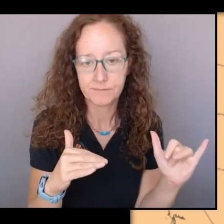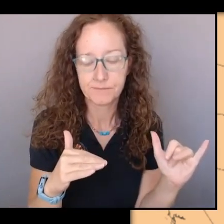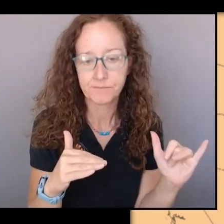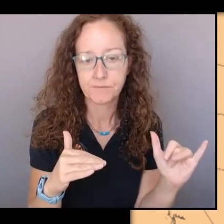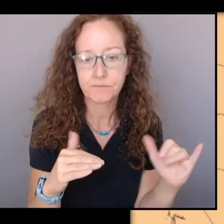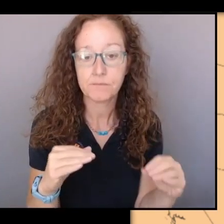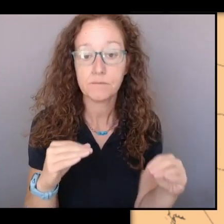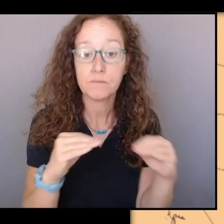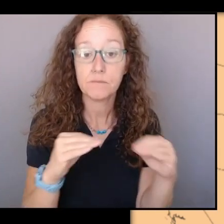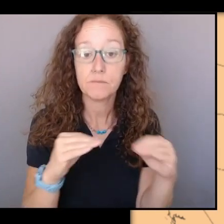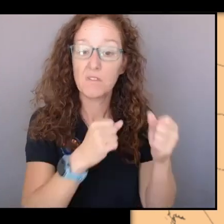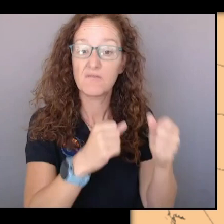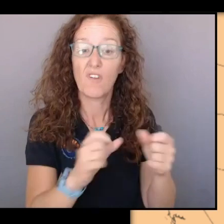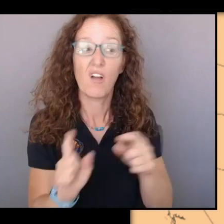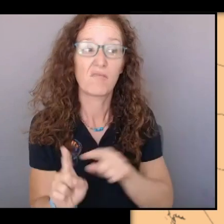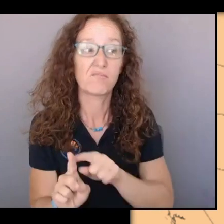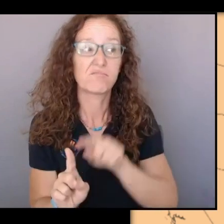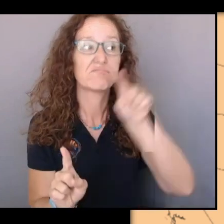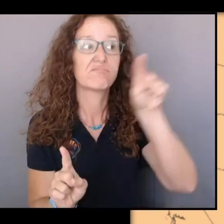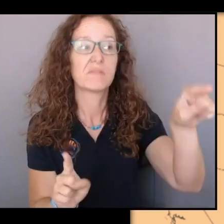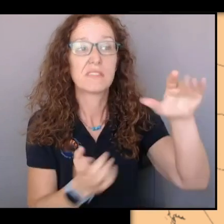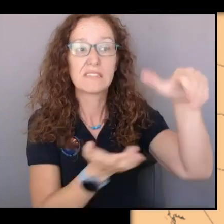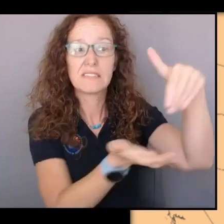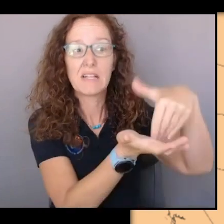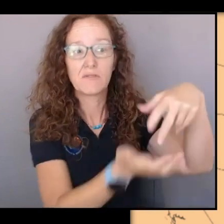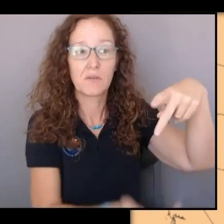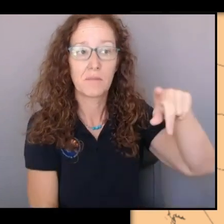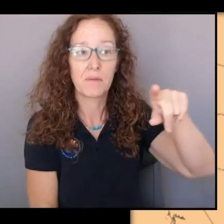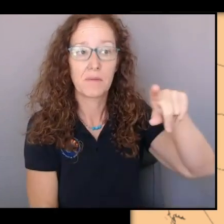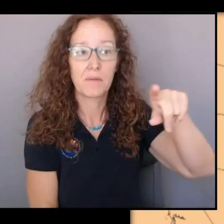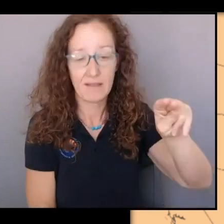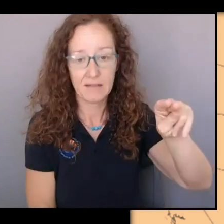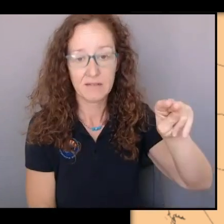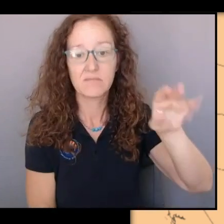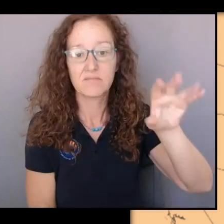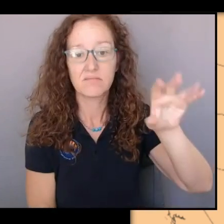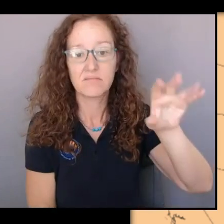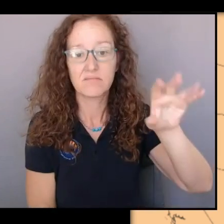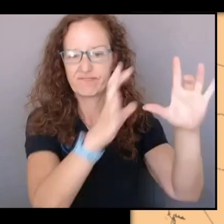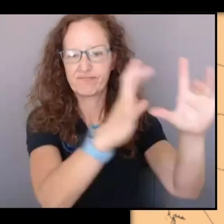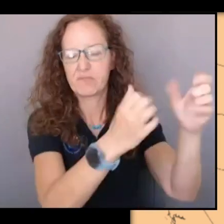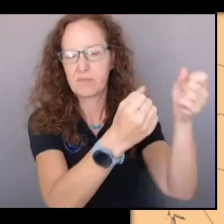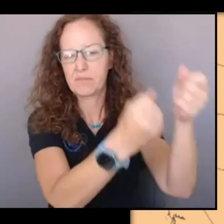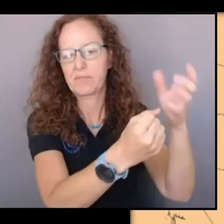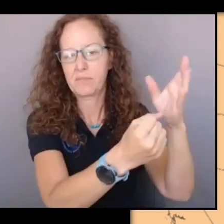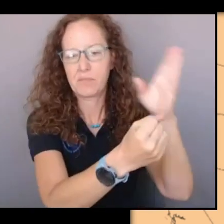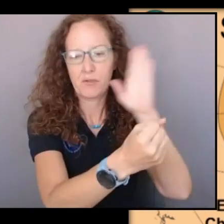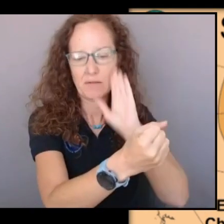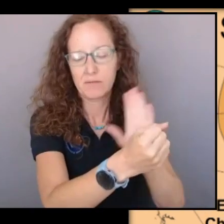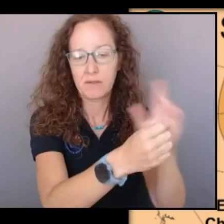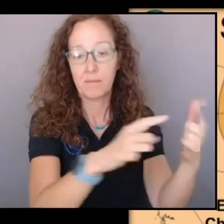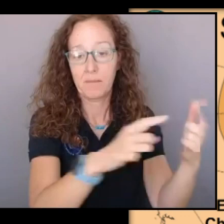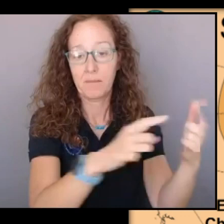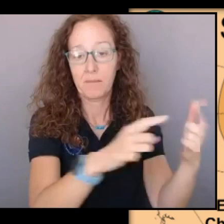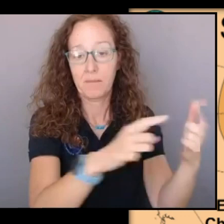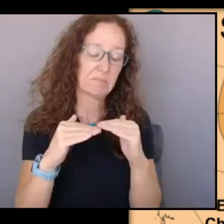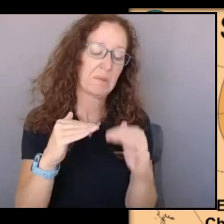where we're located, kind of leaning towards that below normal category. And the next slide which takes us from July